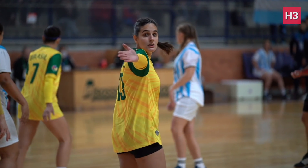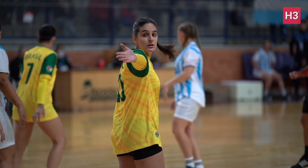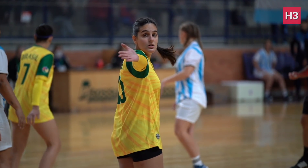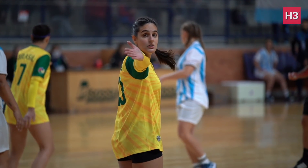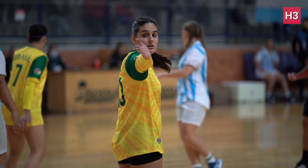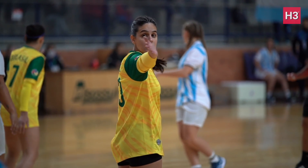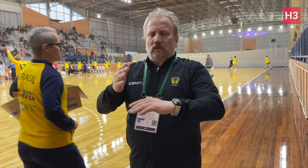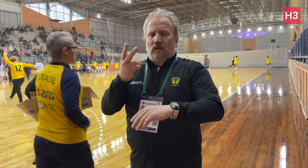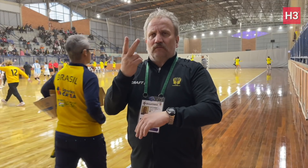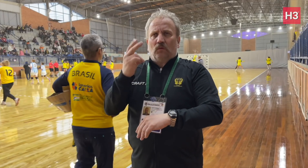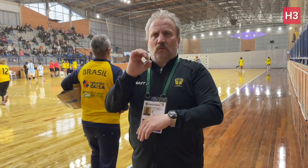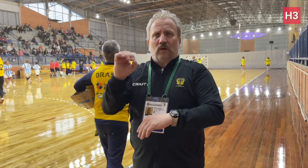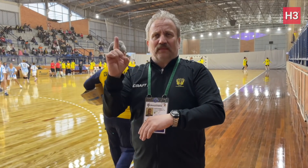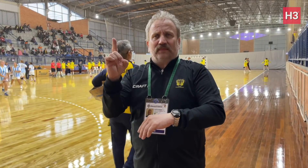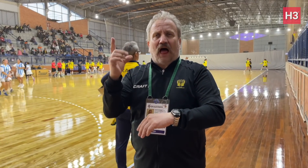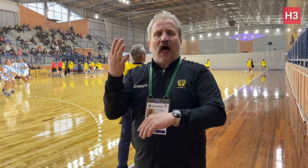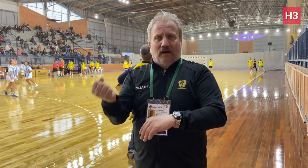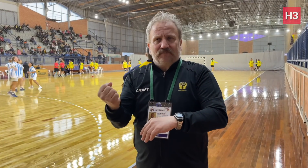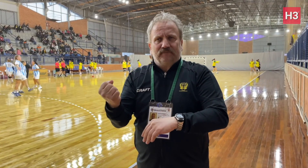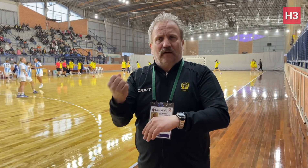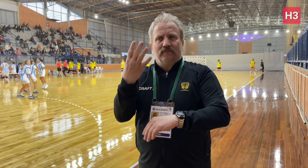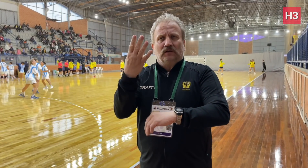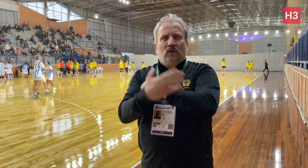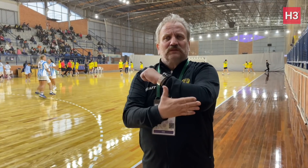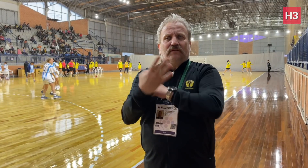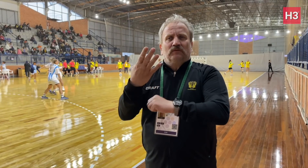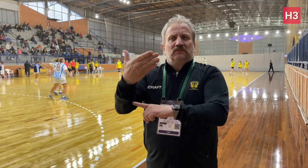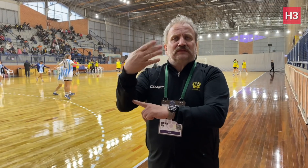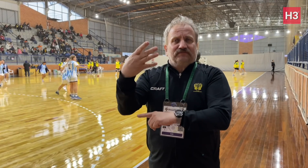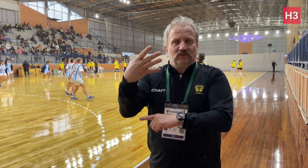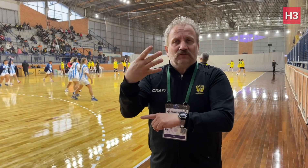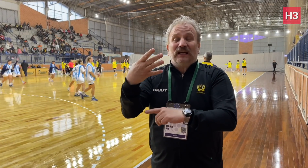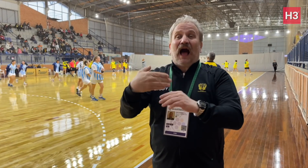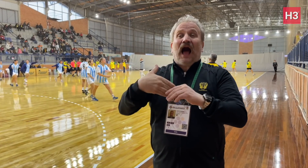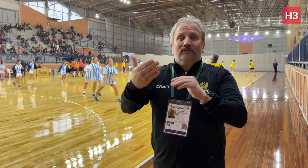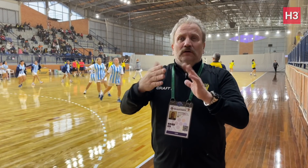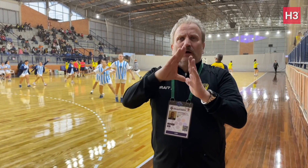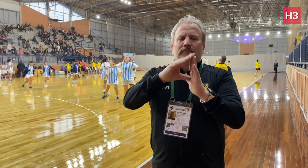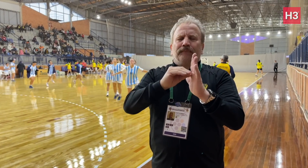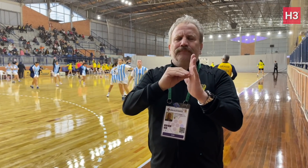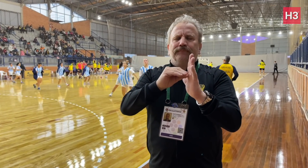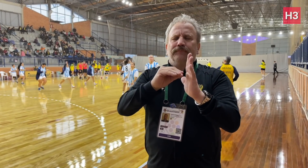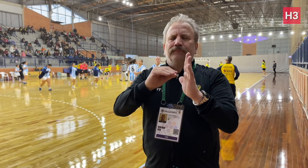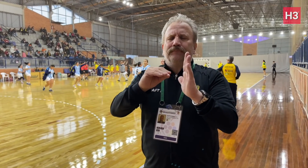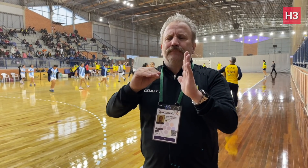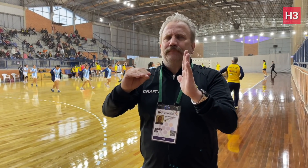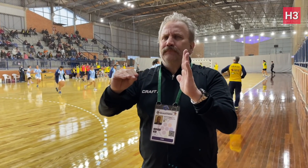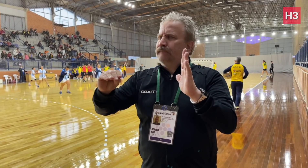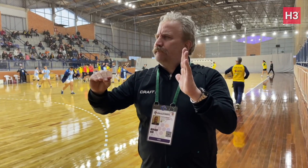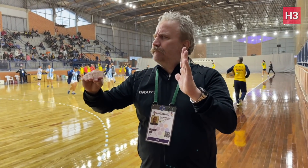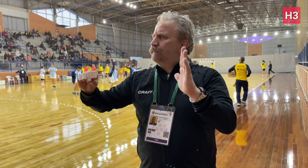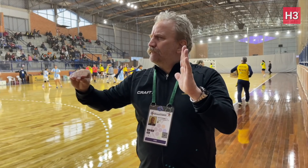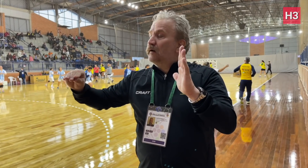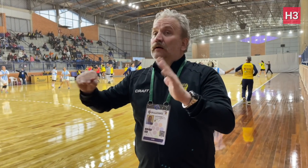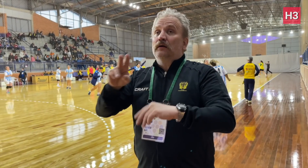Last time the Deaflympics had Women teams was in 2001. Only four countries competed. After that there were no Women teams until 2018